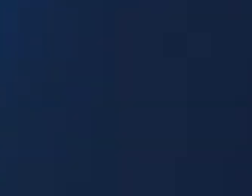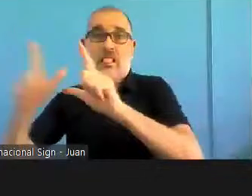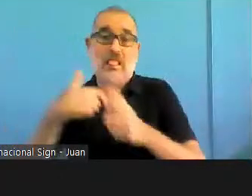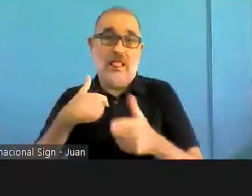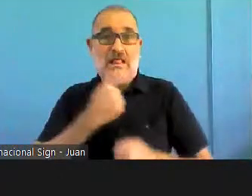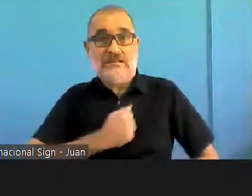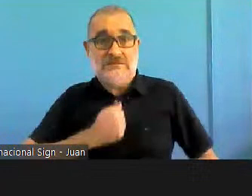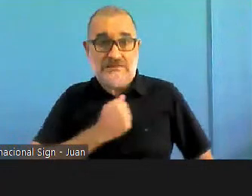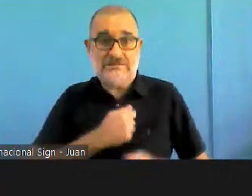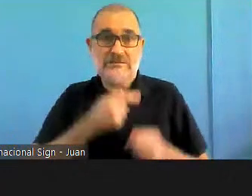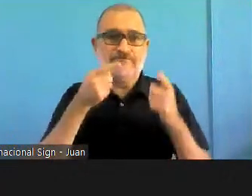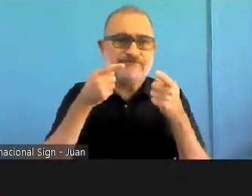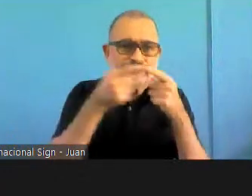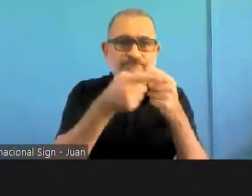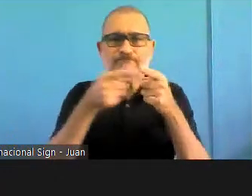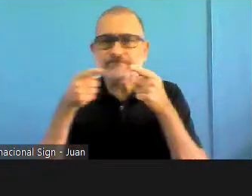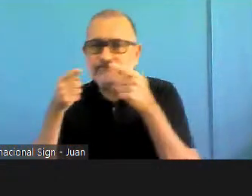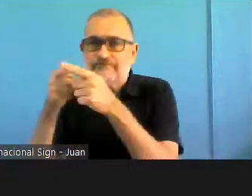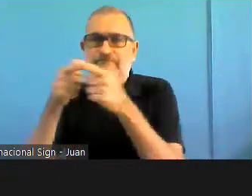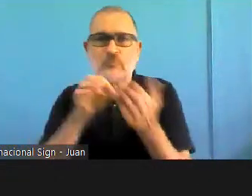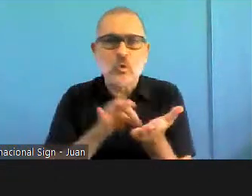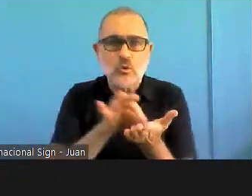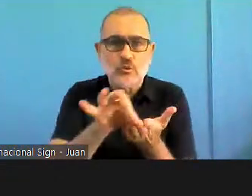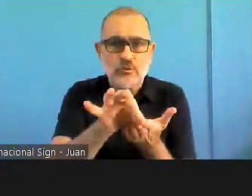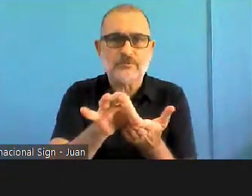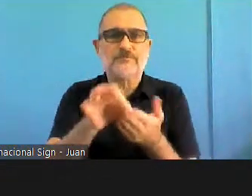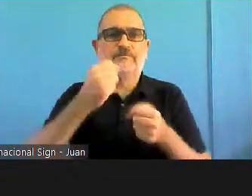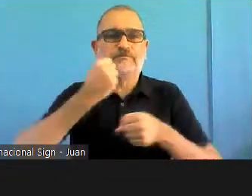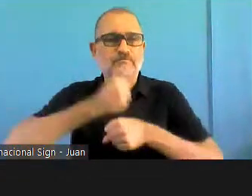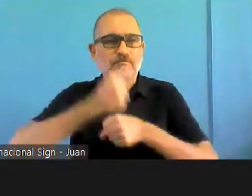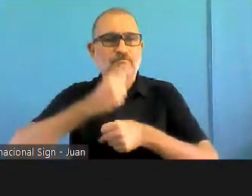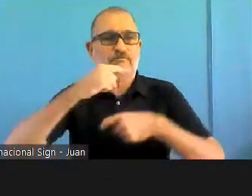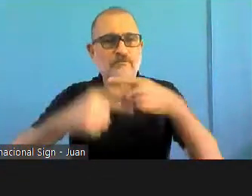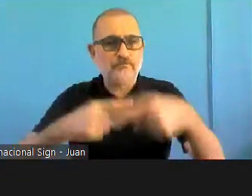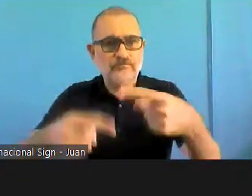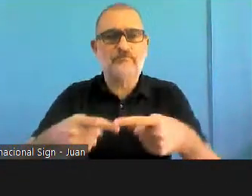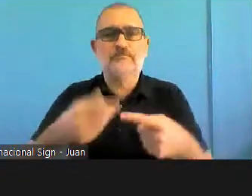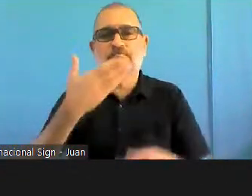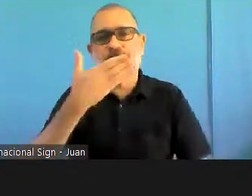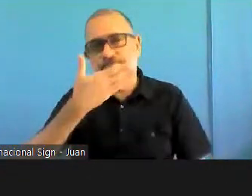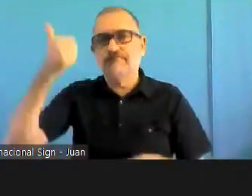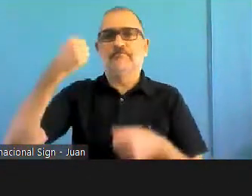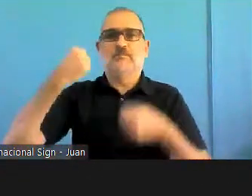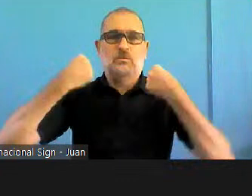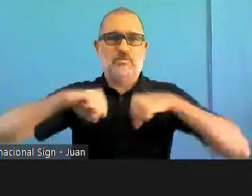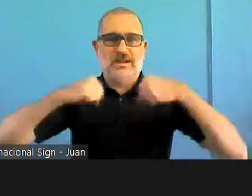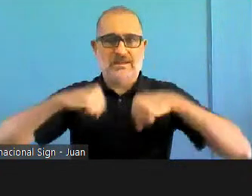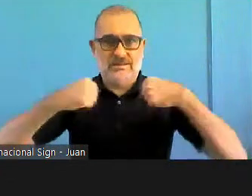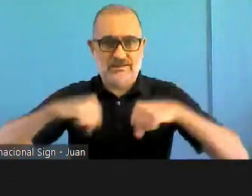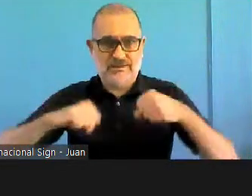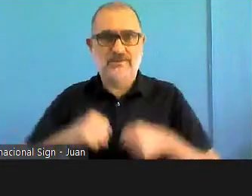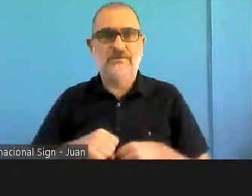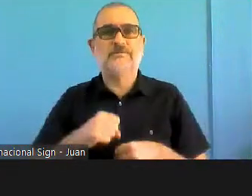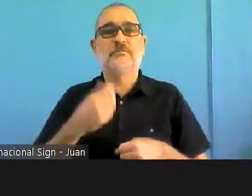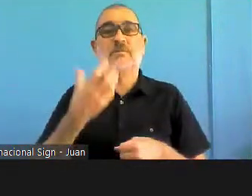in coming out of various expert groups, including the World Health Organization.